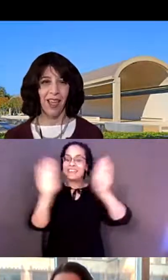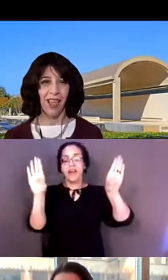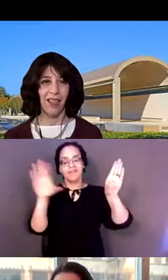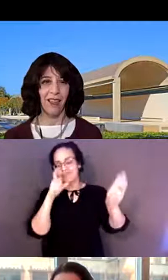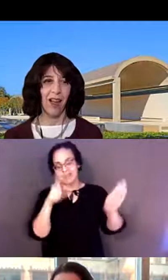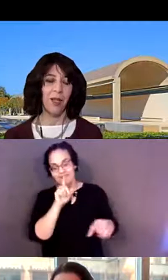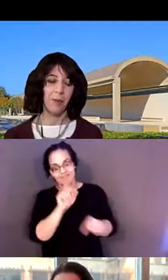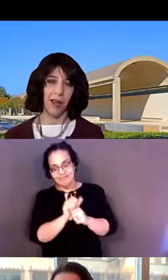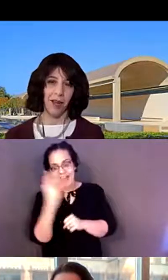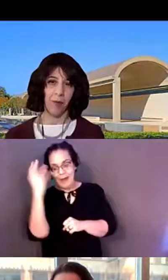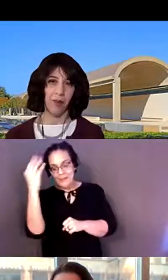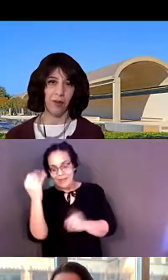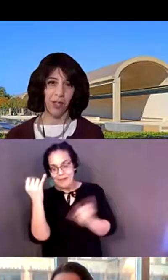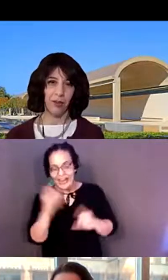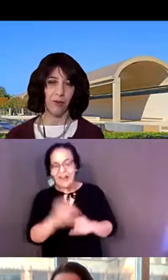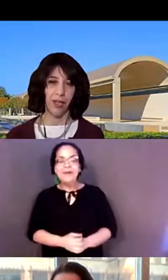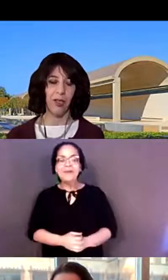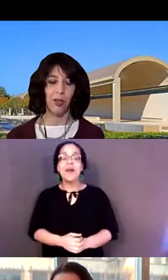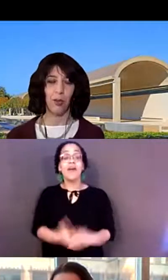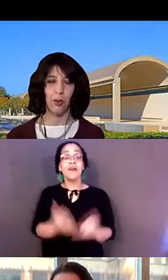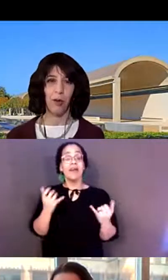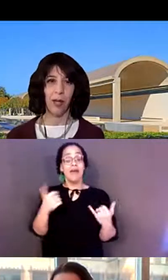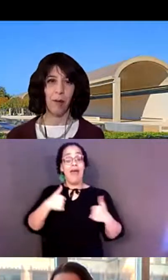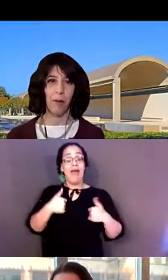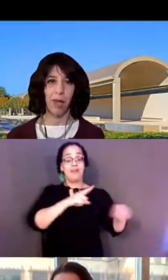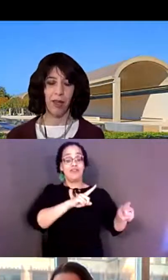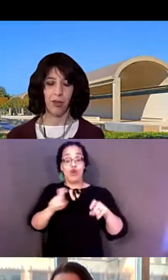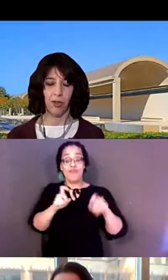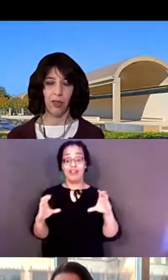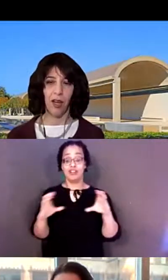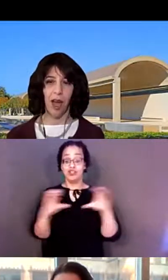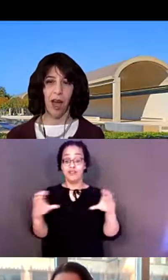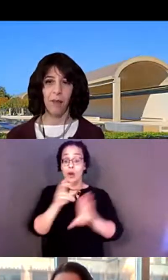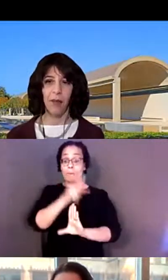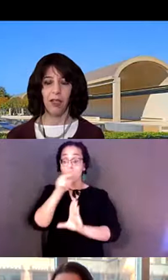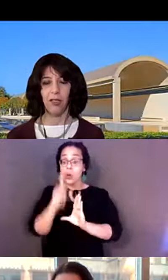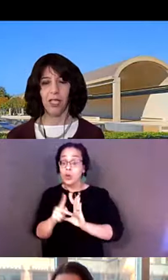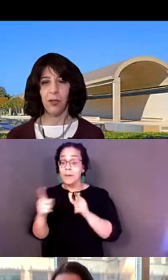and I am the survey and certification